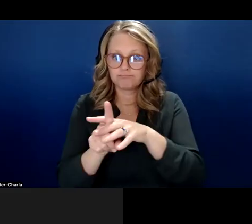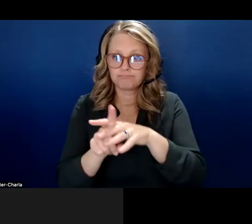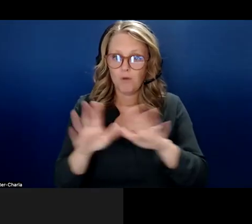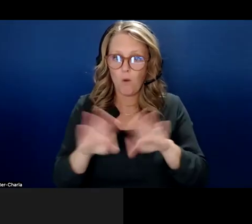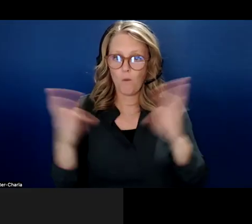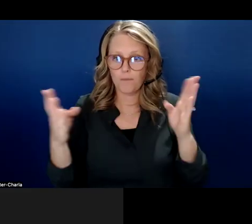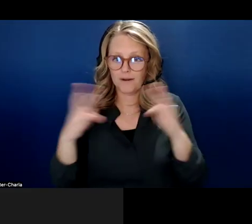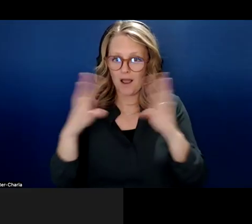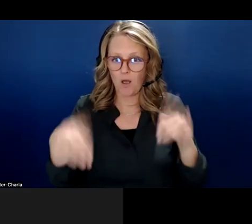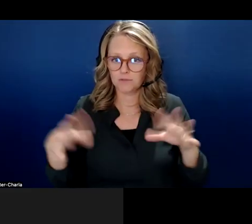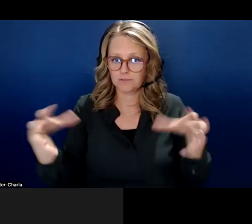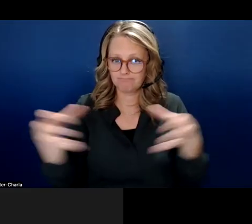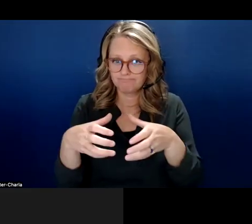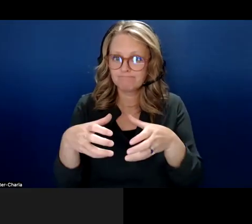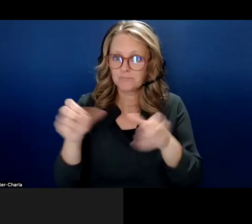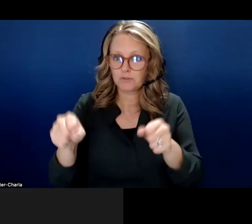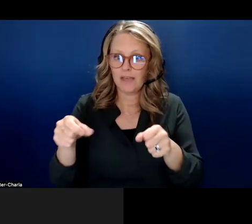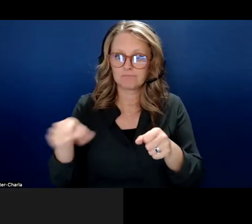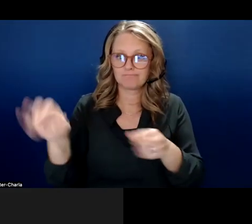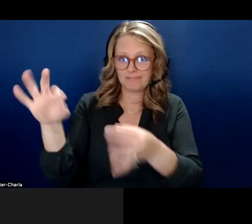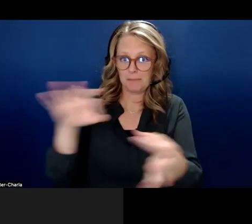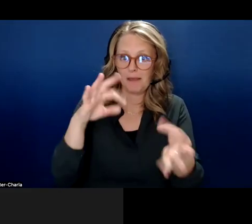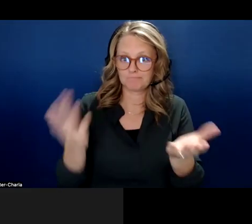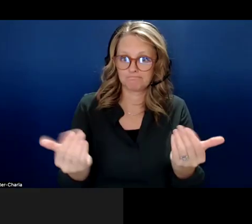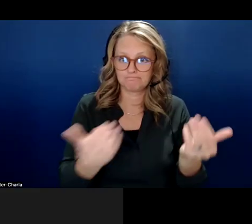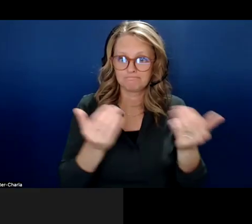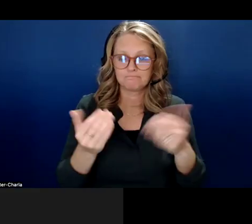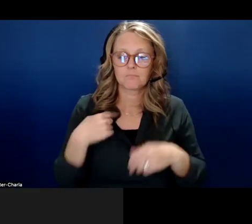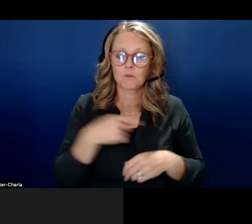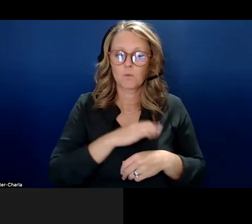We are still continuing to pursue the Federal trans administration grant,